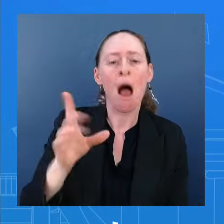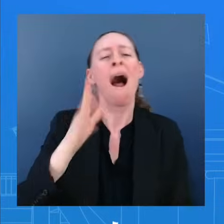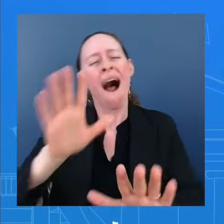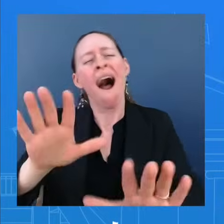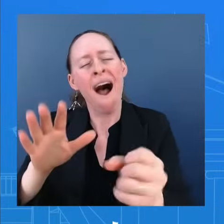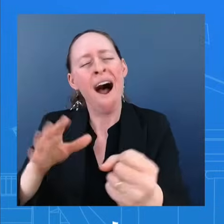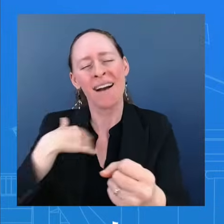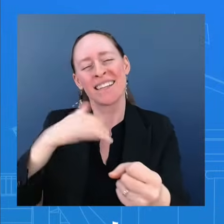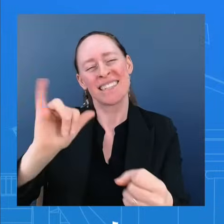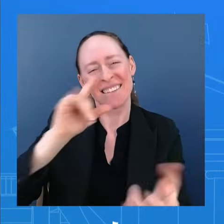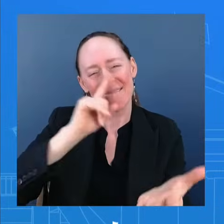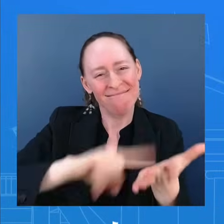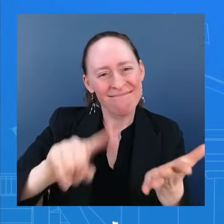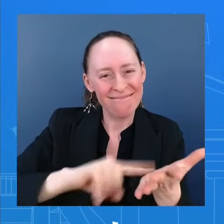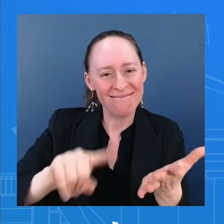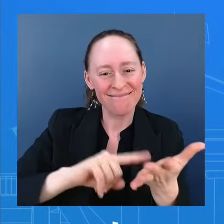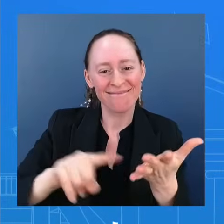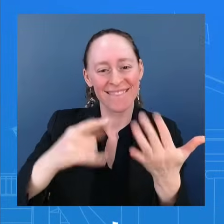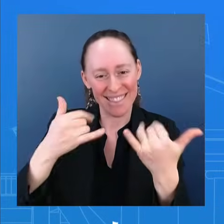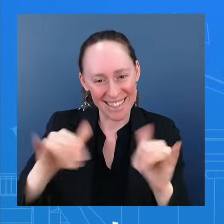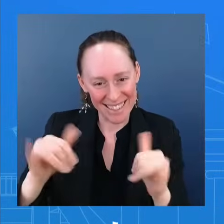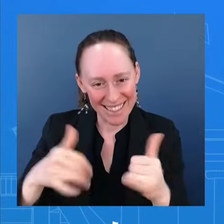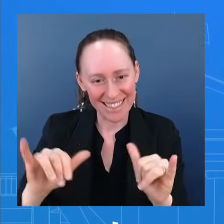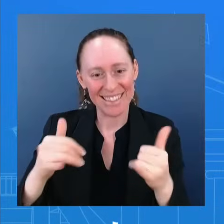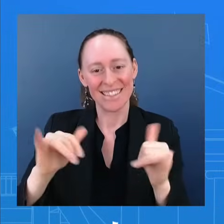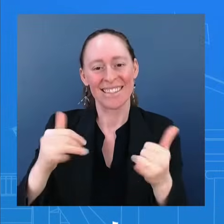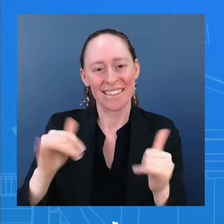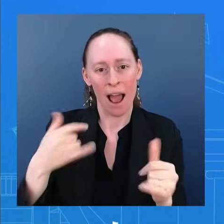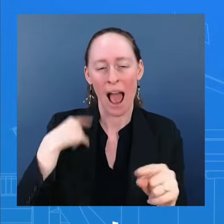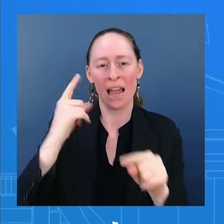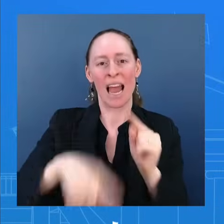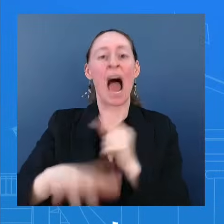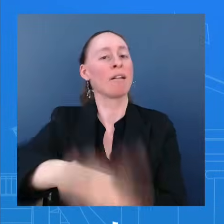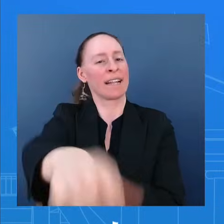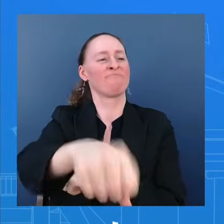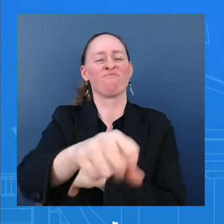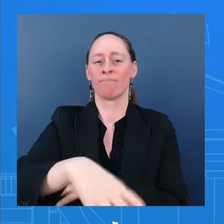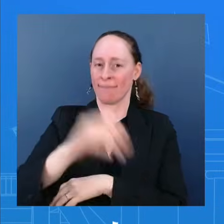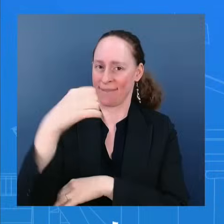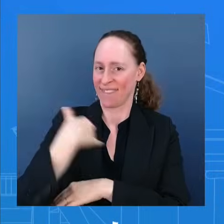definitively what these sightings are. I can just go back to what I said at the opening: We've looked at the imagery.